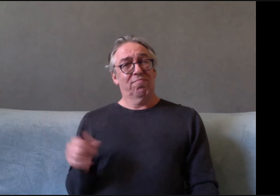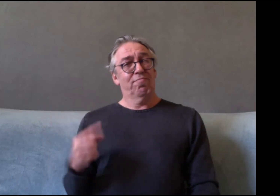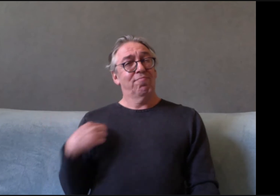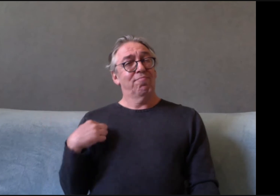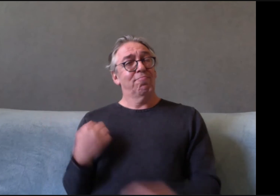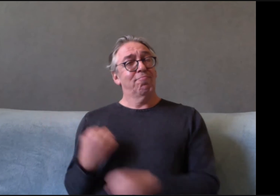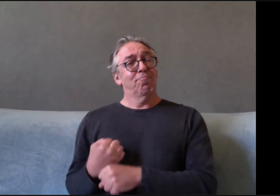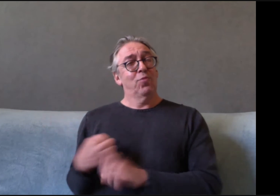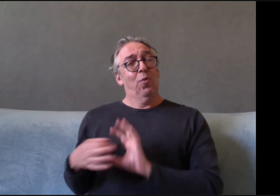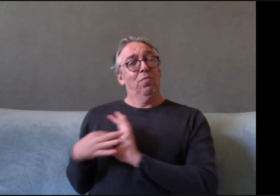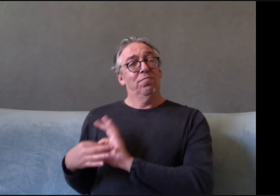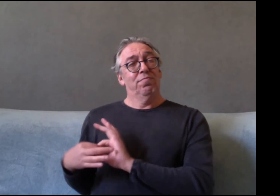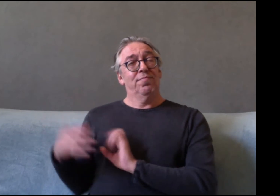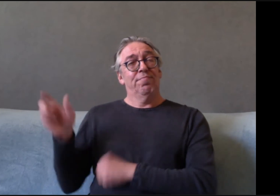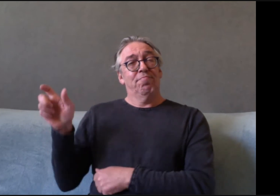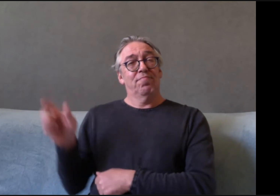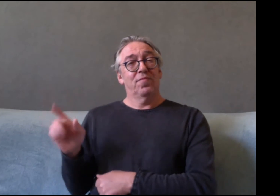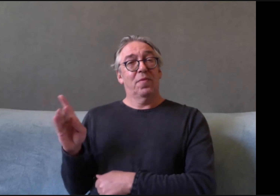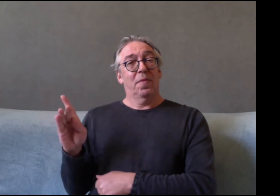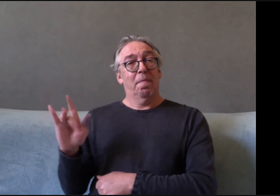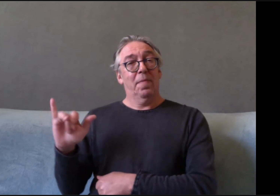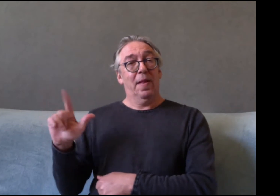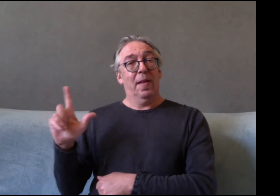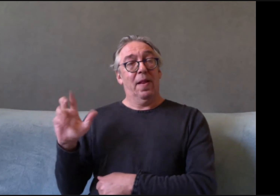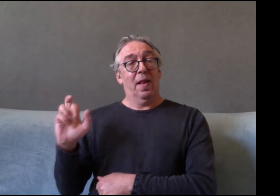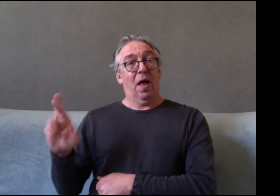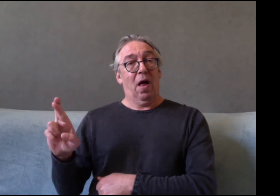the problem is that the government has already mobilized